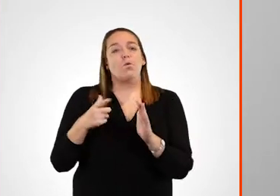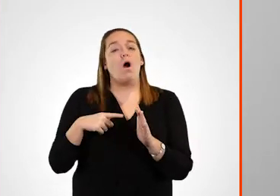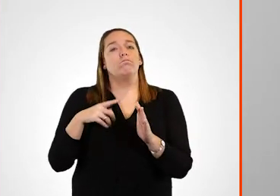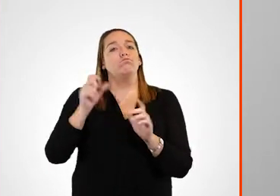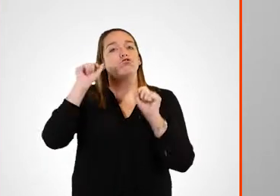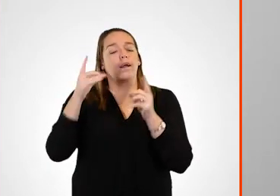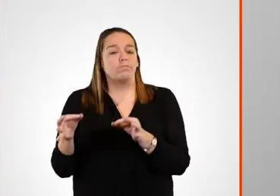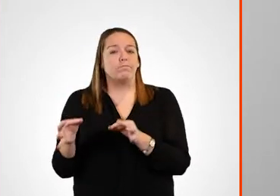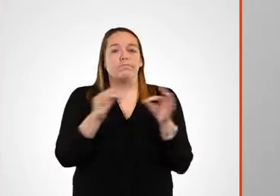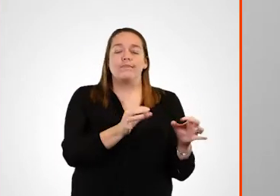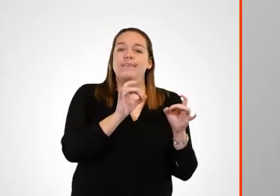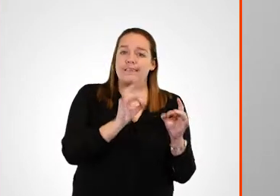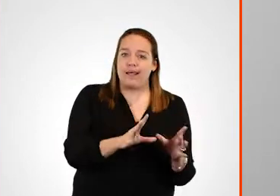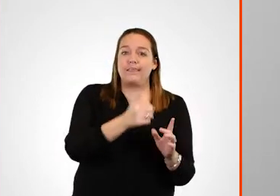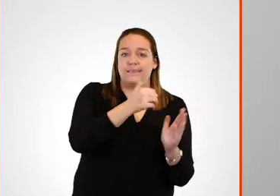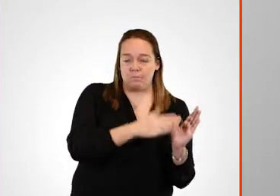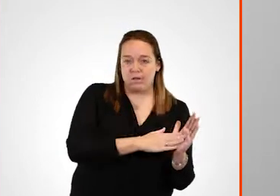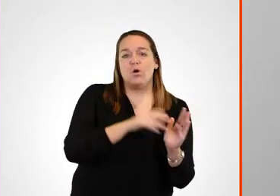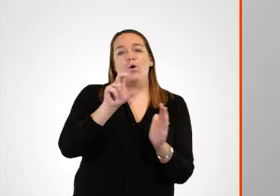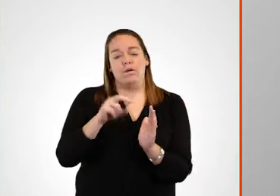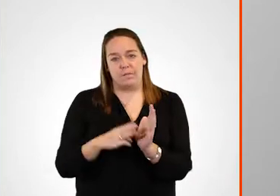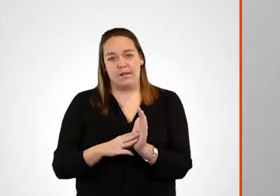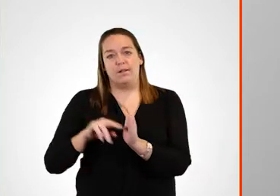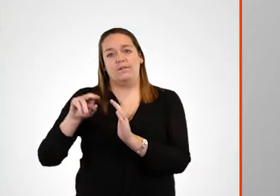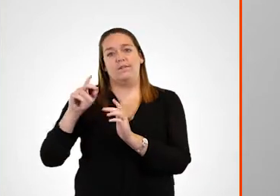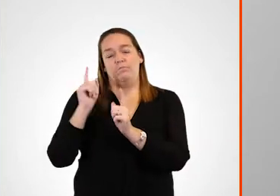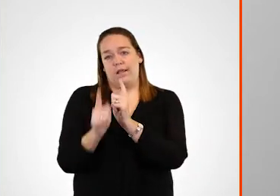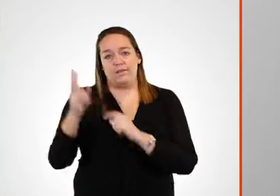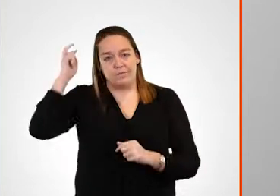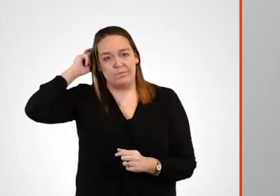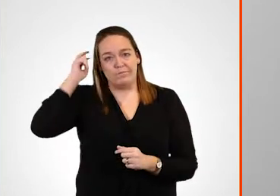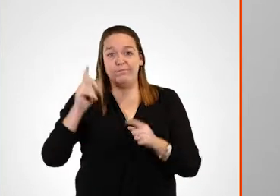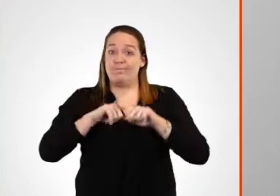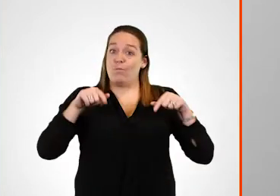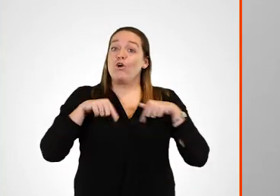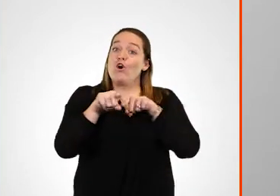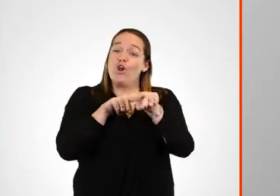for 12 months post activation. But in a way it was a lesson to us not to underestimate